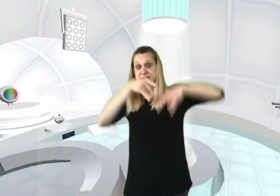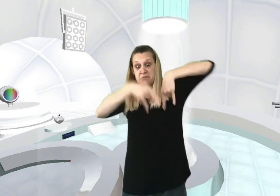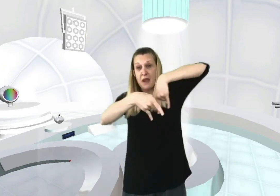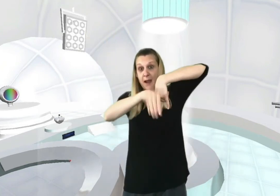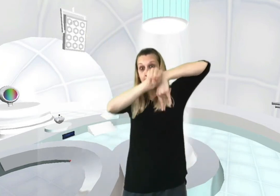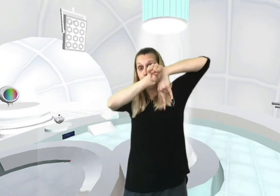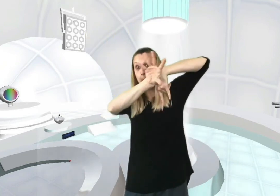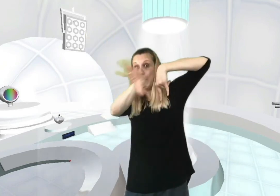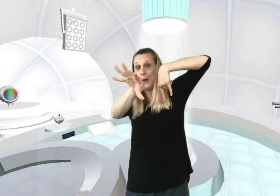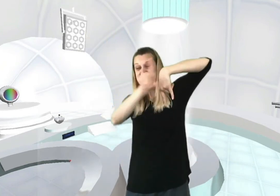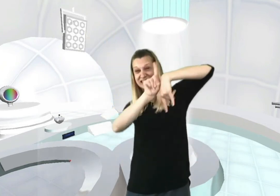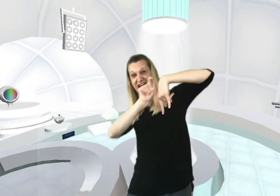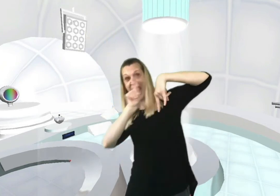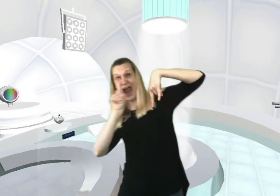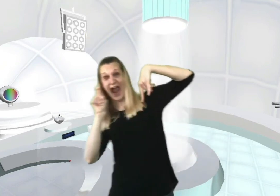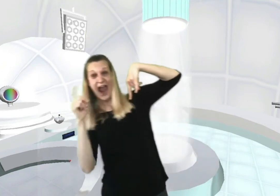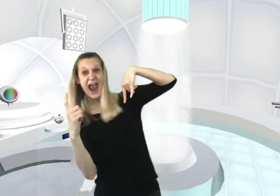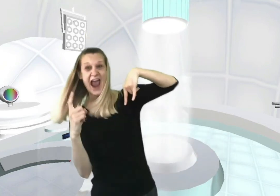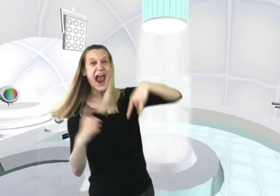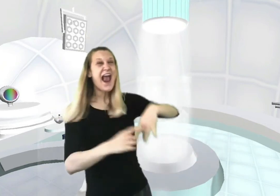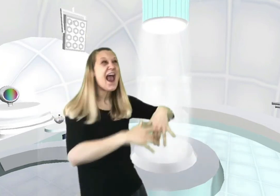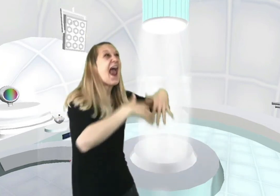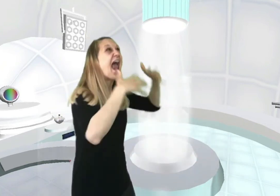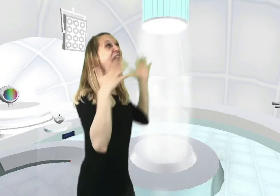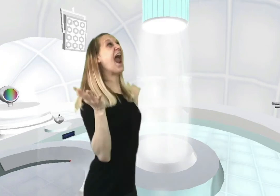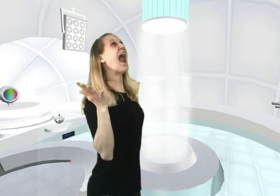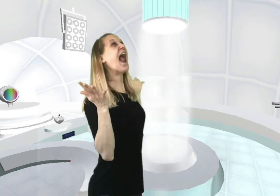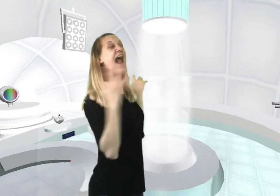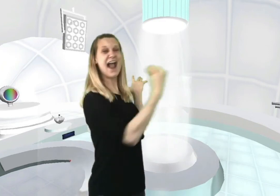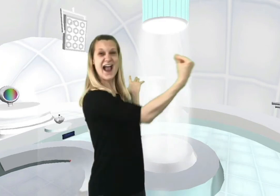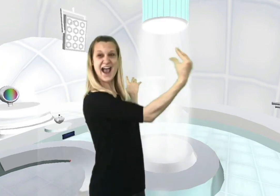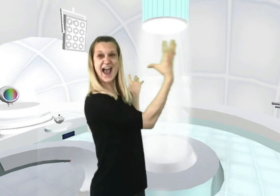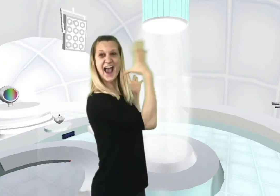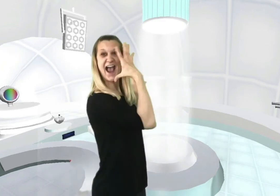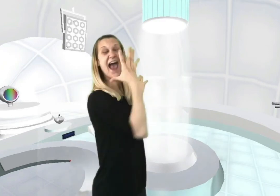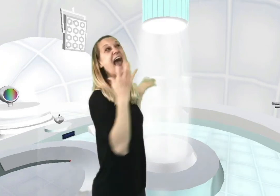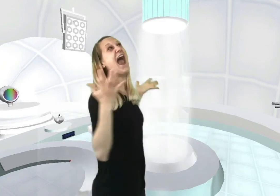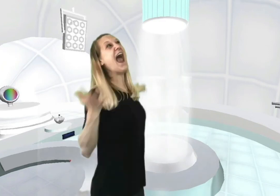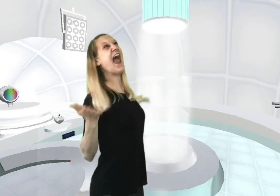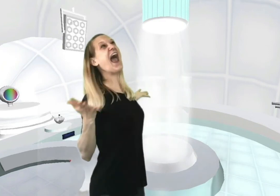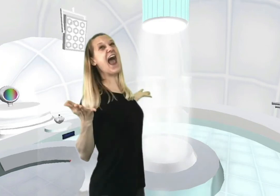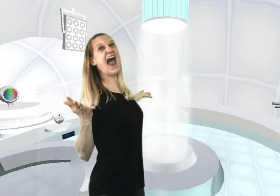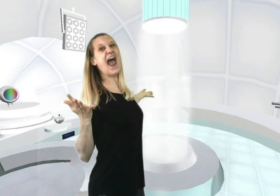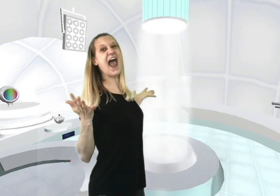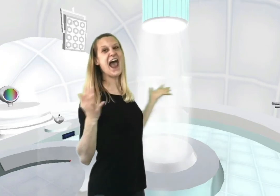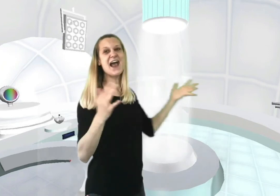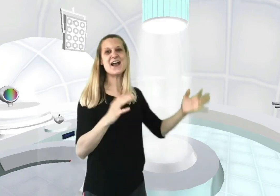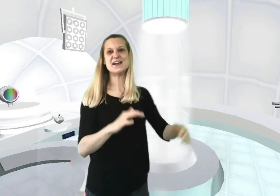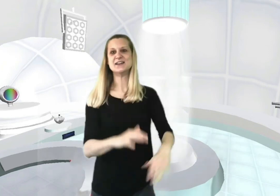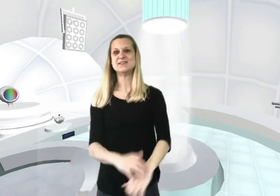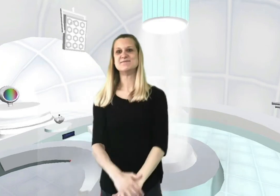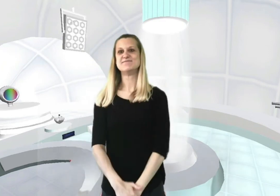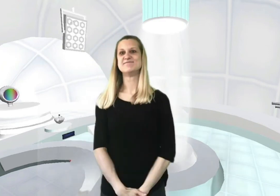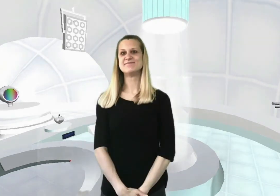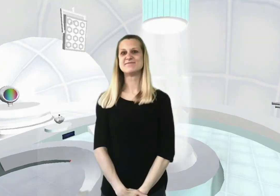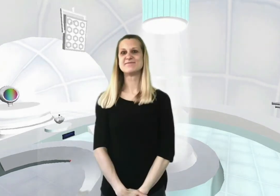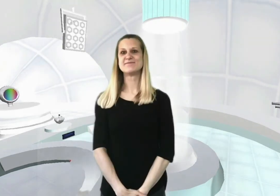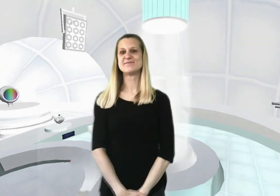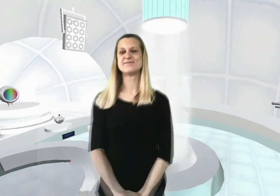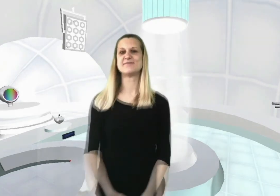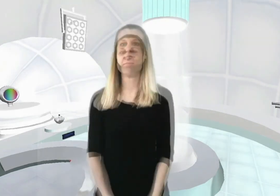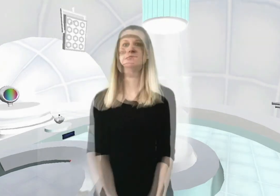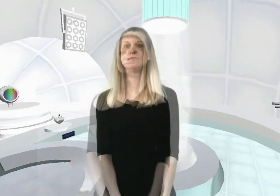and as he did so, he leaped out into the full glare of the mighty lens.